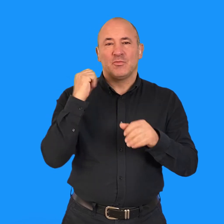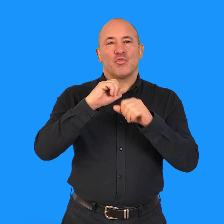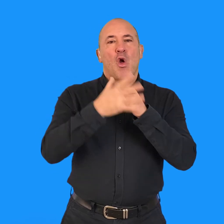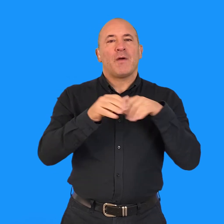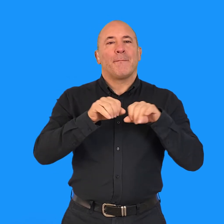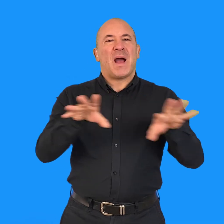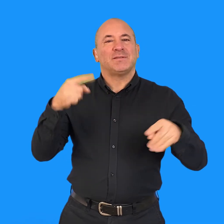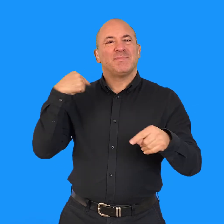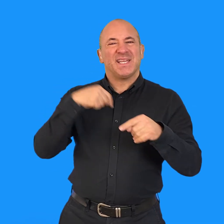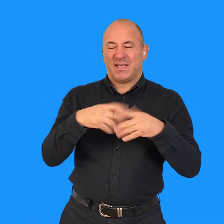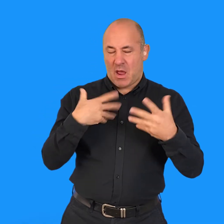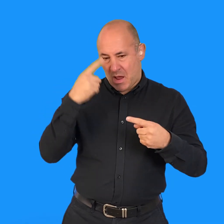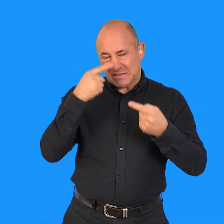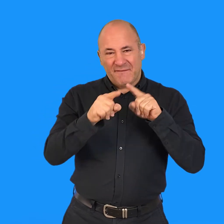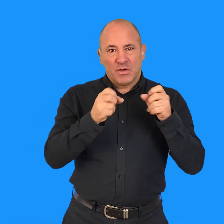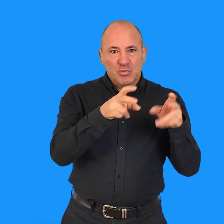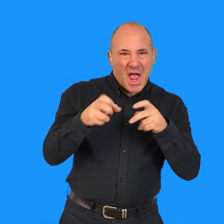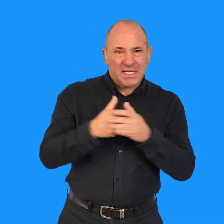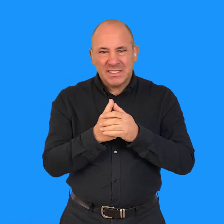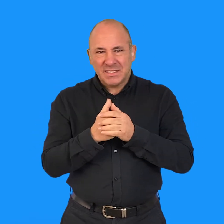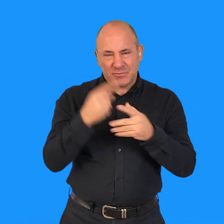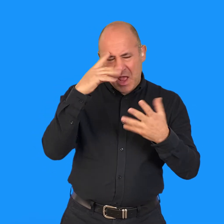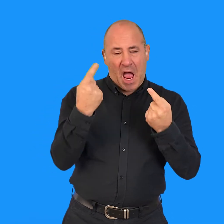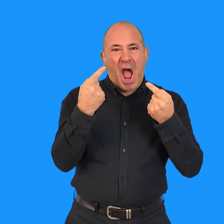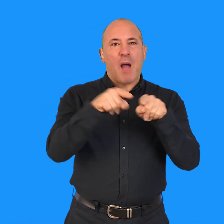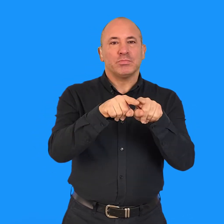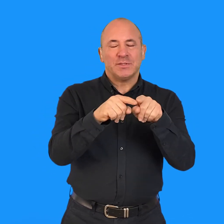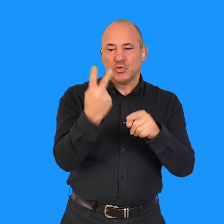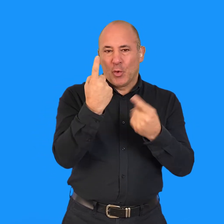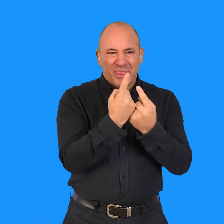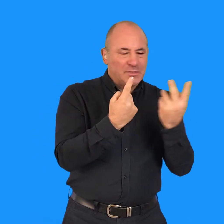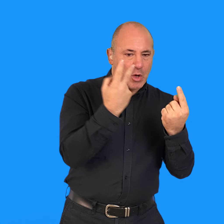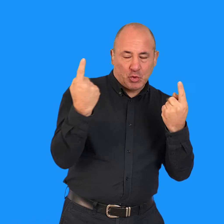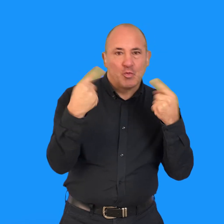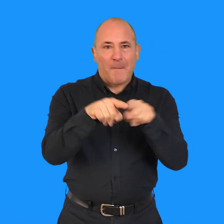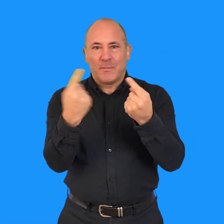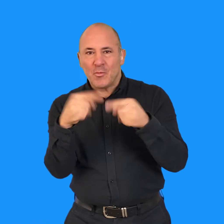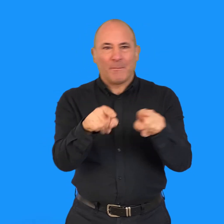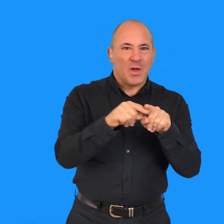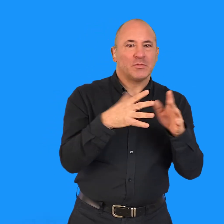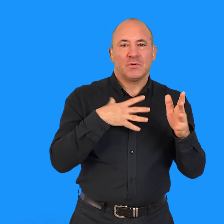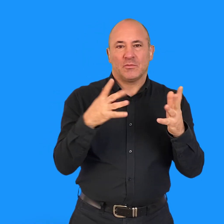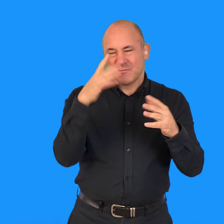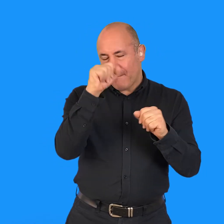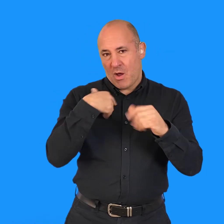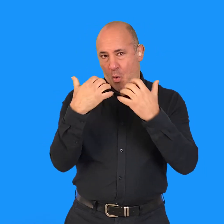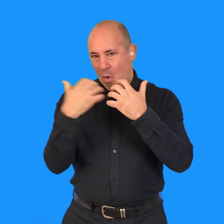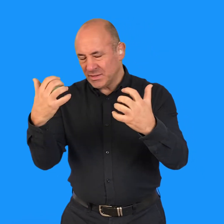Is since the pandemic, we're working in different ways, we're working quite hybrid to make sure that we aren't forgetting our audiences